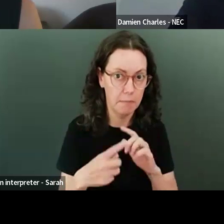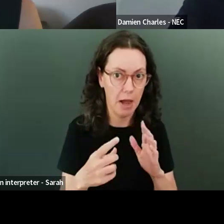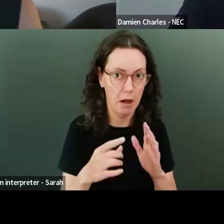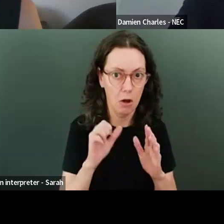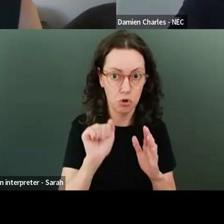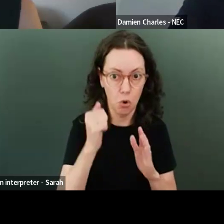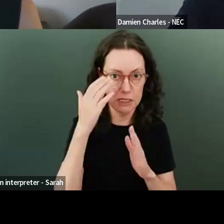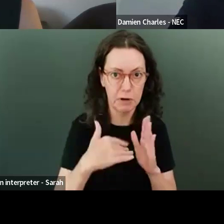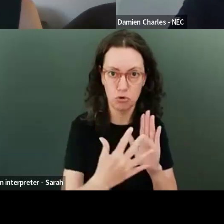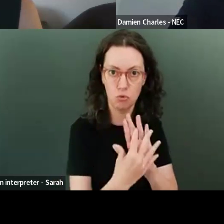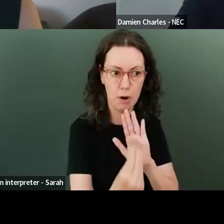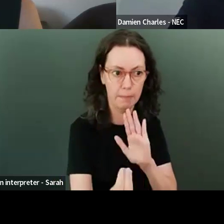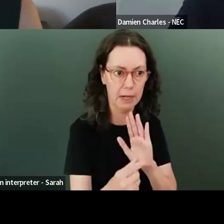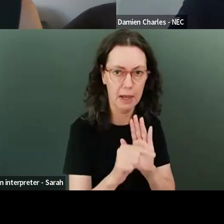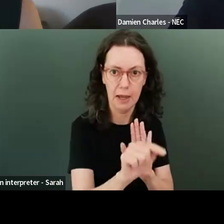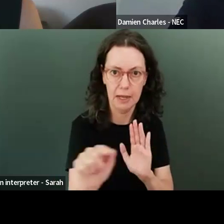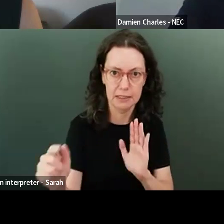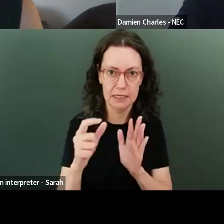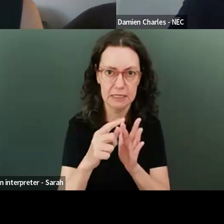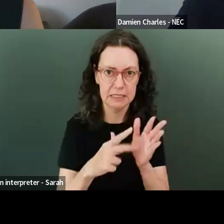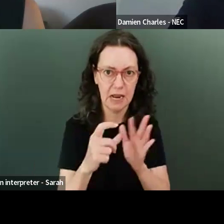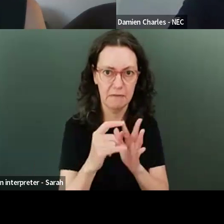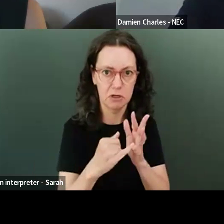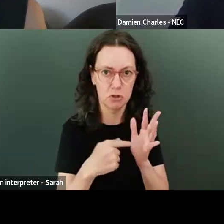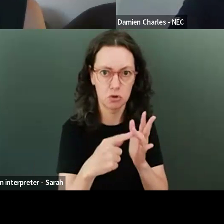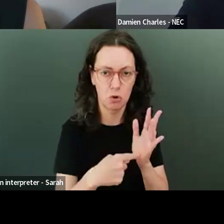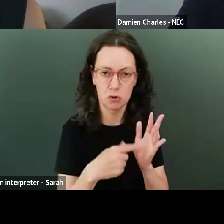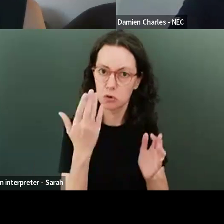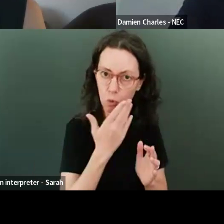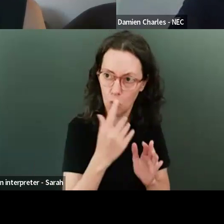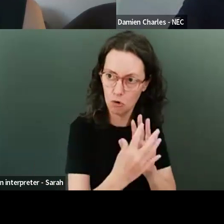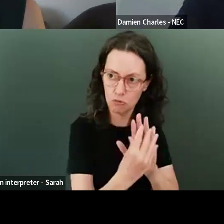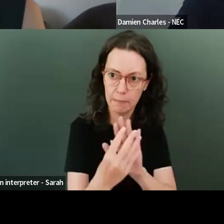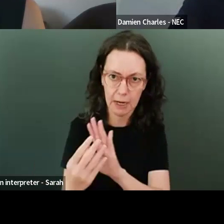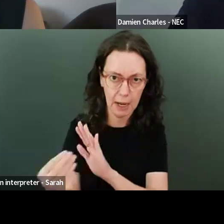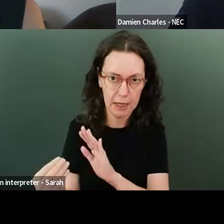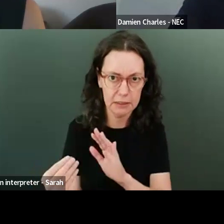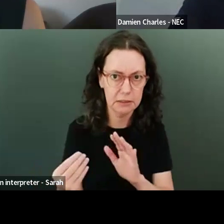experiences that you've had at David